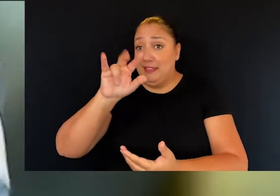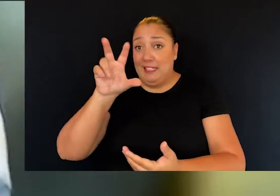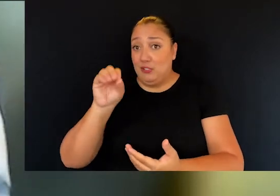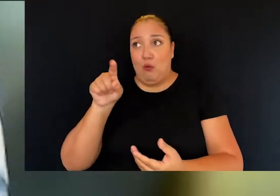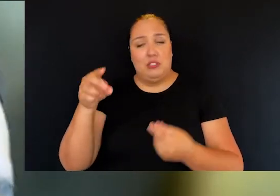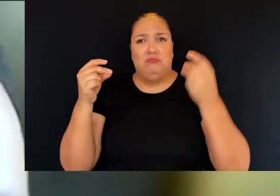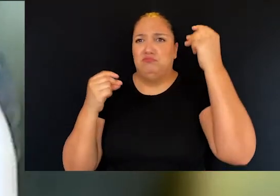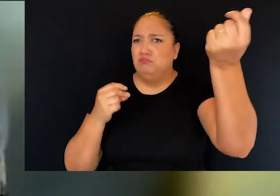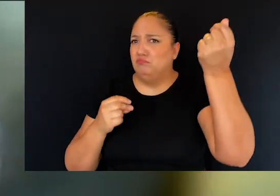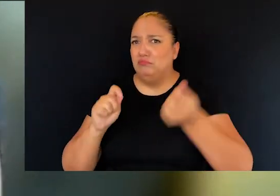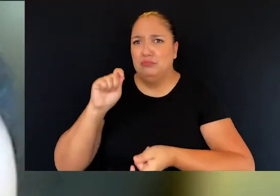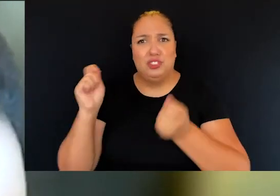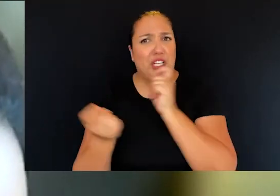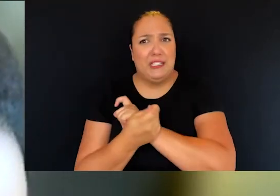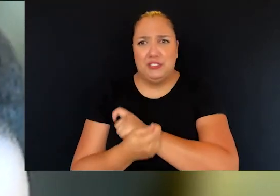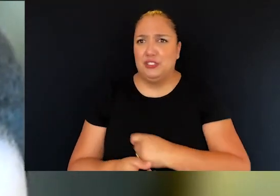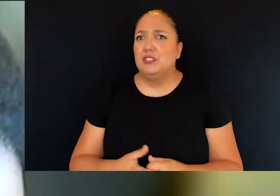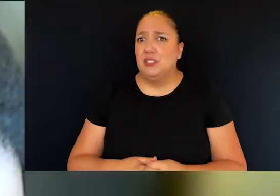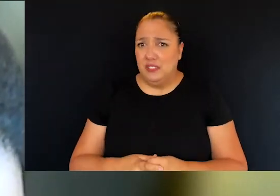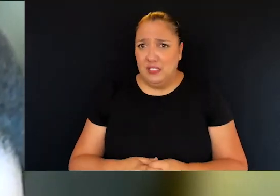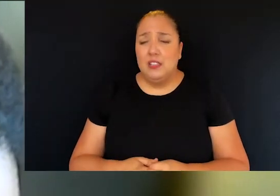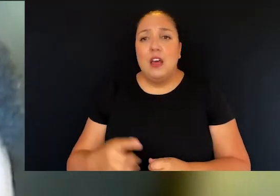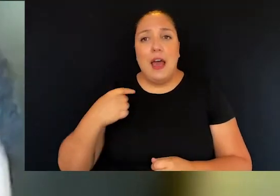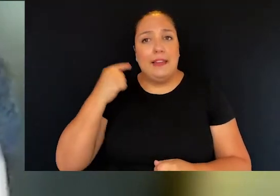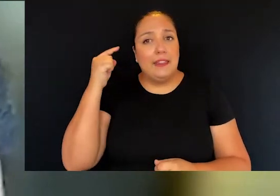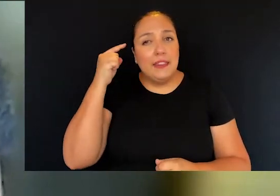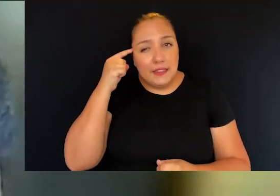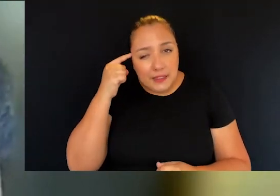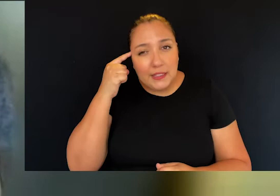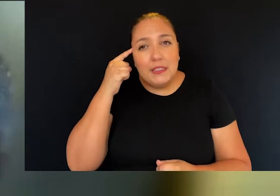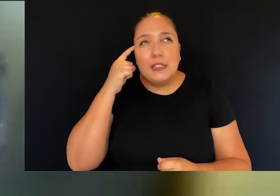I think it's interesting that Beyoncé just six weeks later